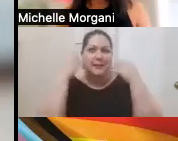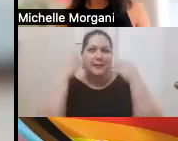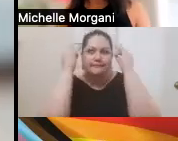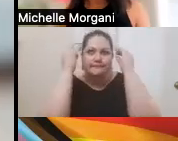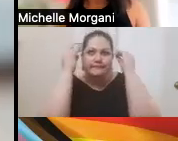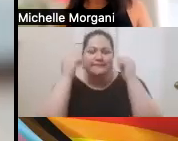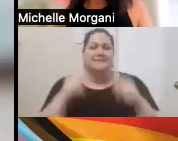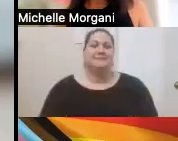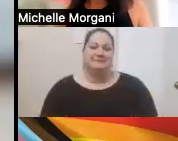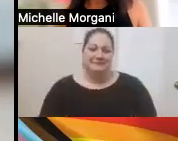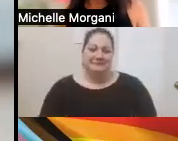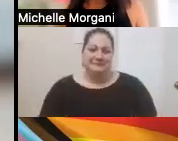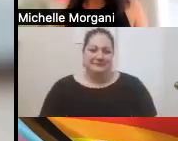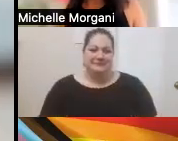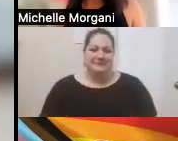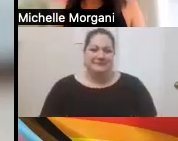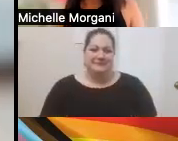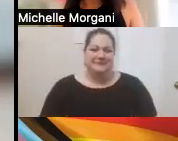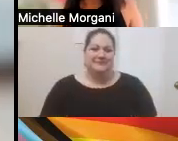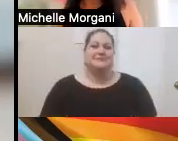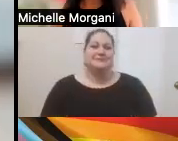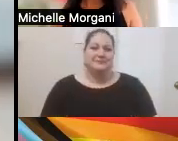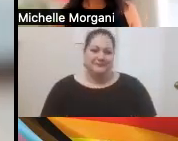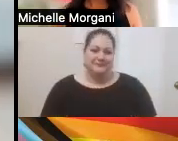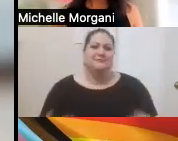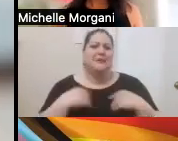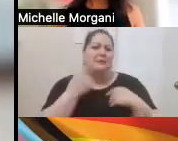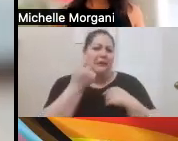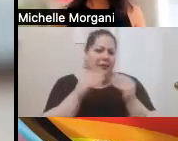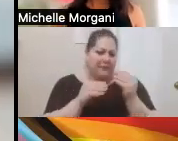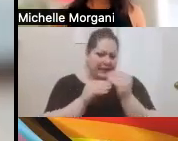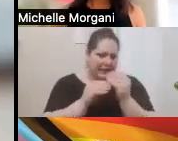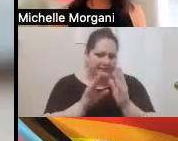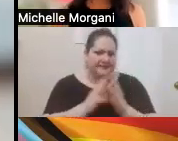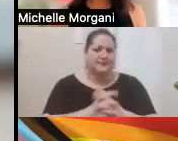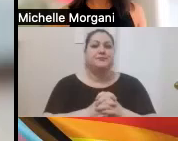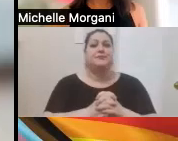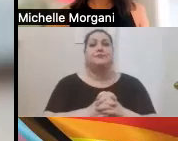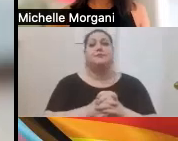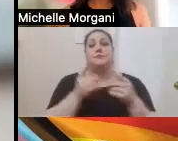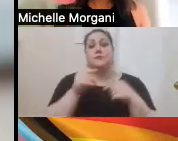I do have a little bit to add, which is when Michelle says basic technology,